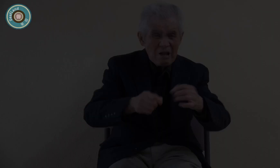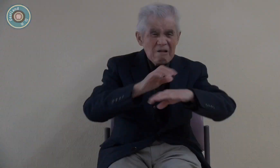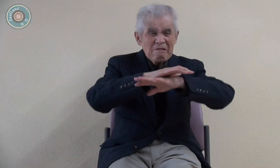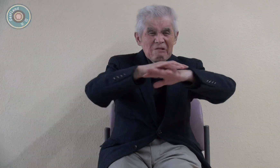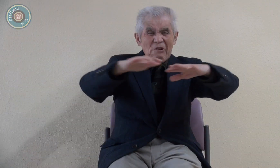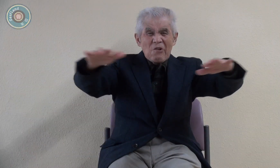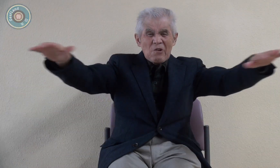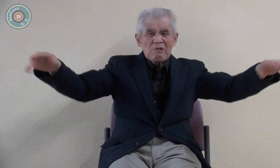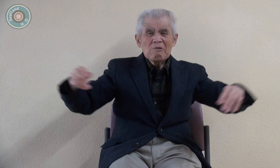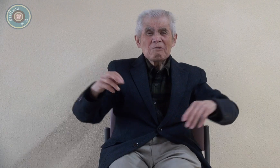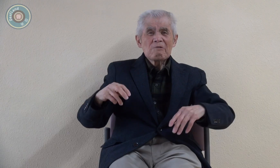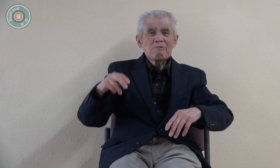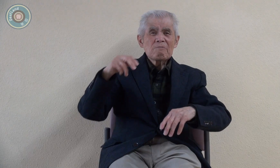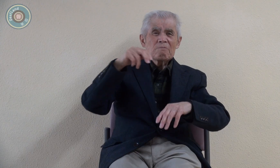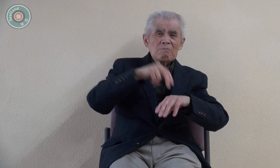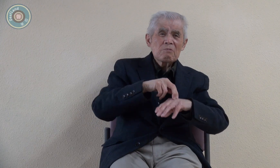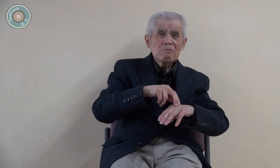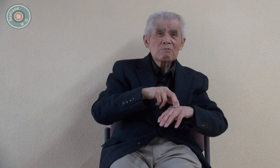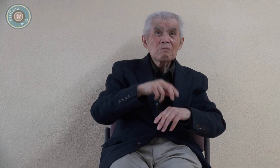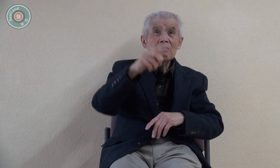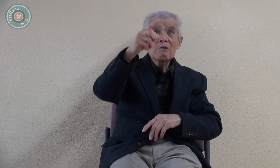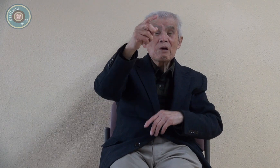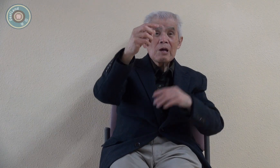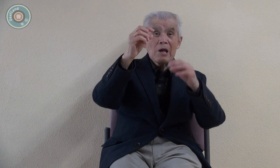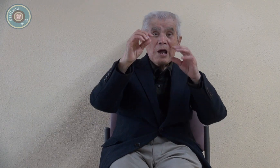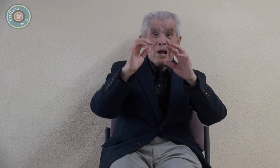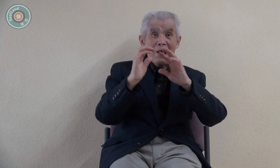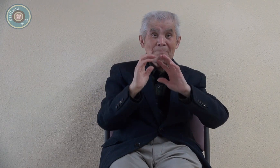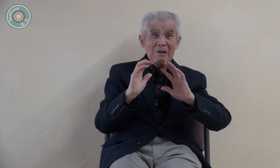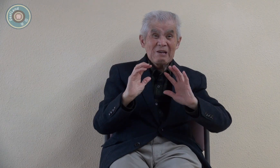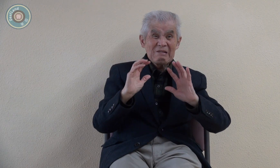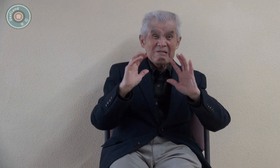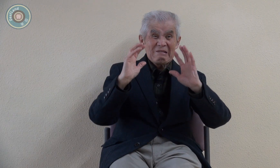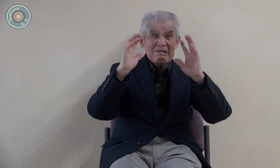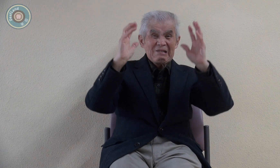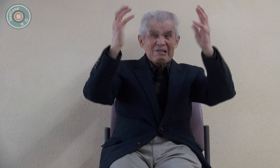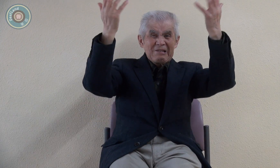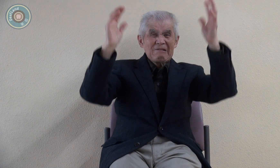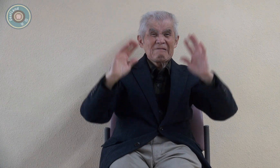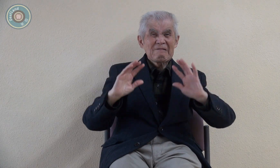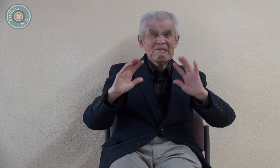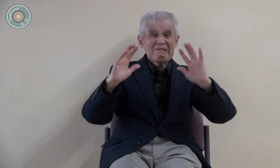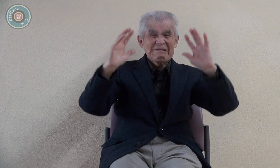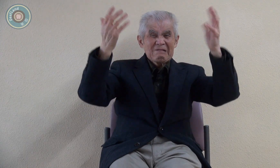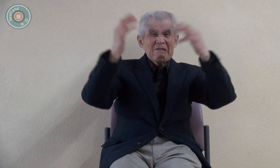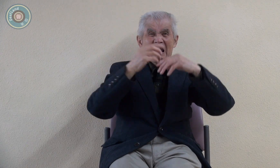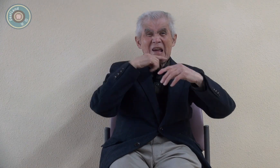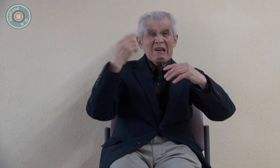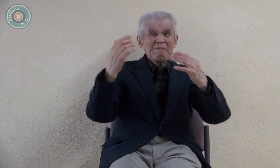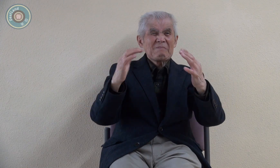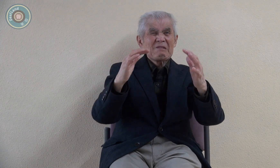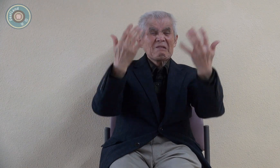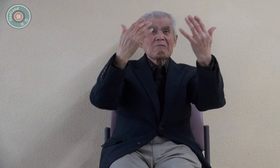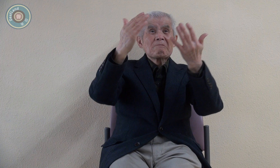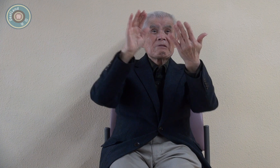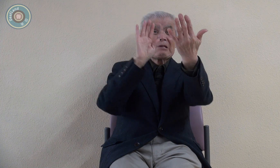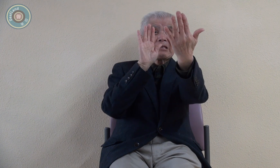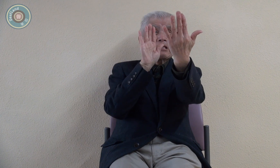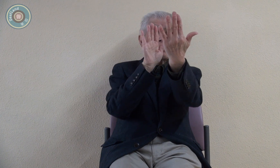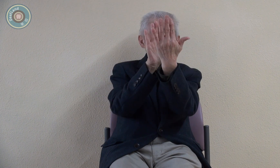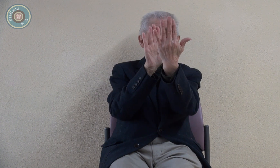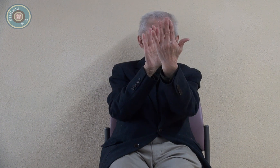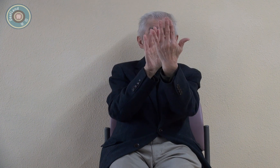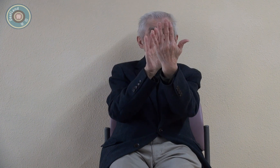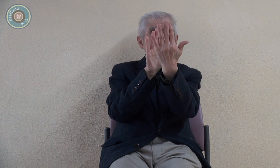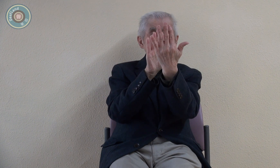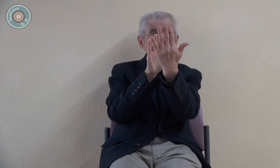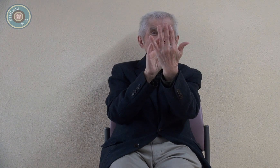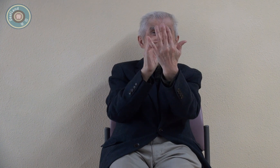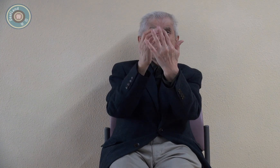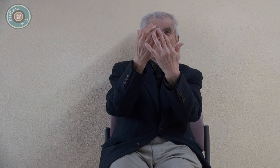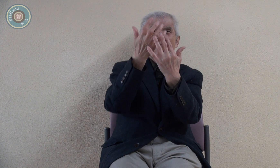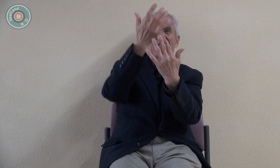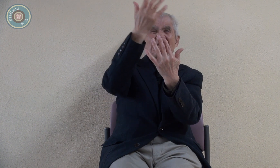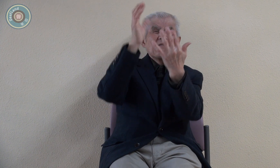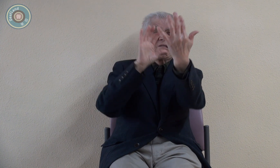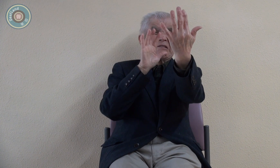It was as if a bright red flame was coming from the field toward us